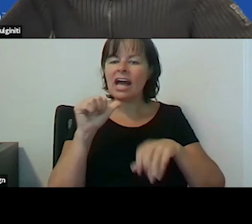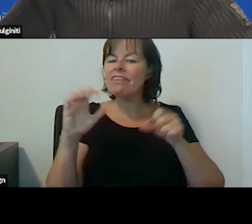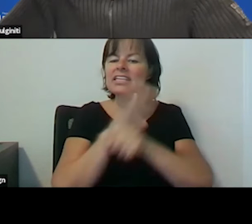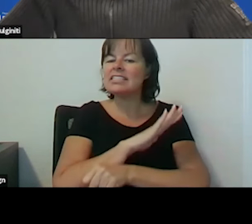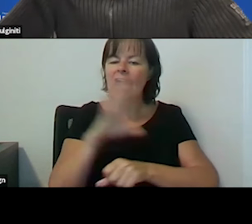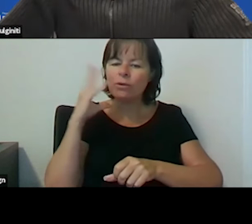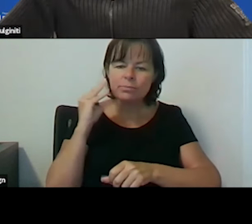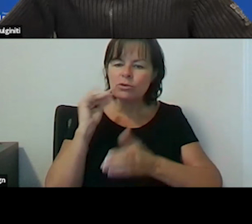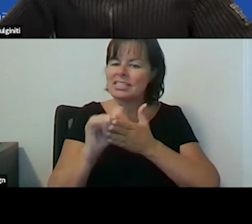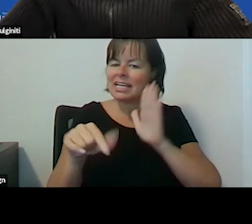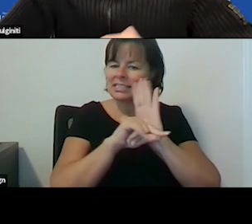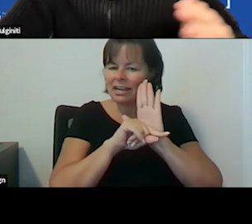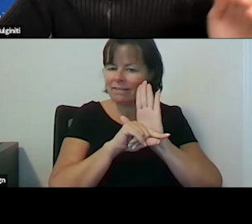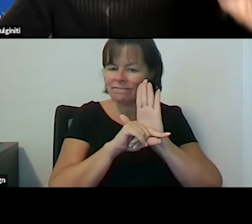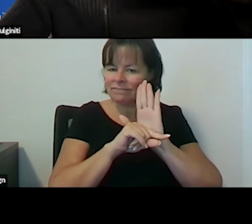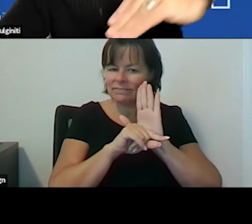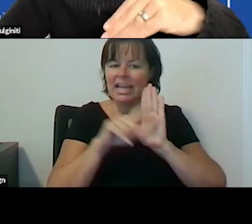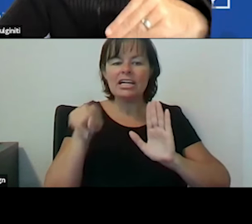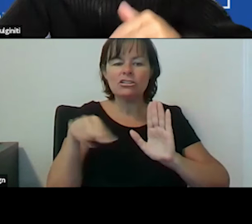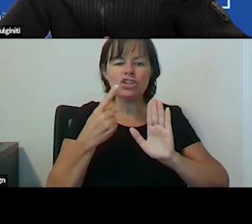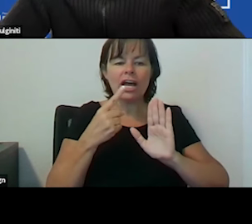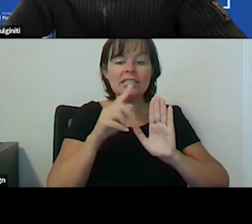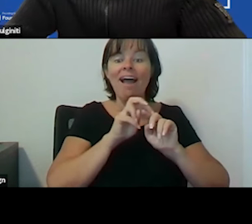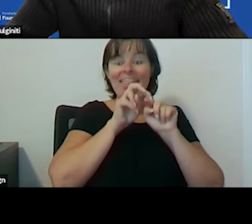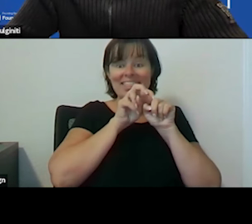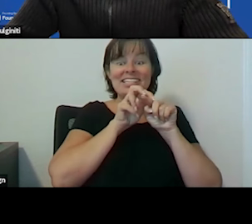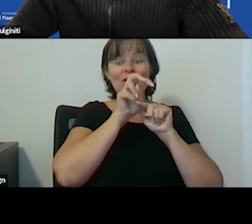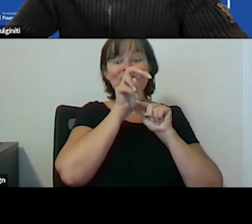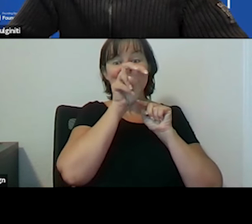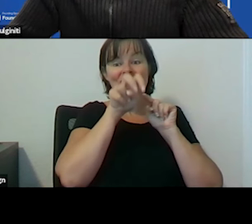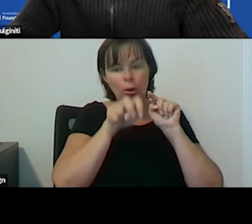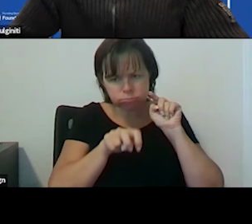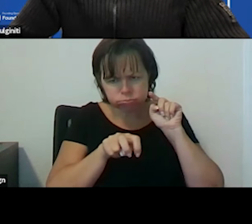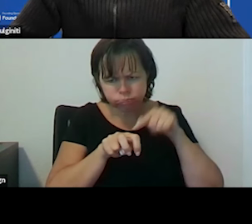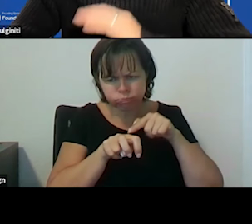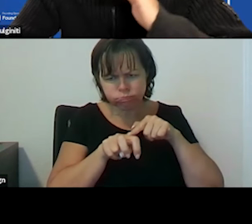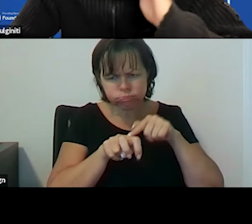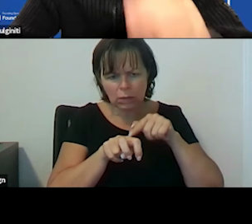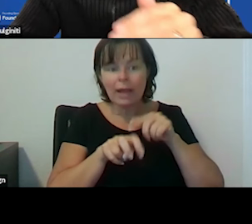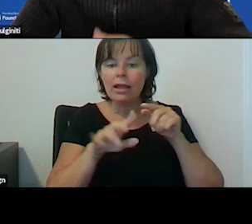the um the part of that journey that's causing your user this great deal of pain the companies